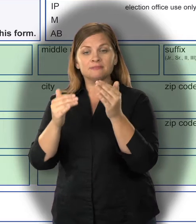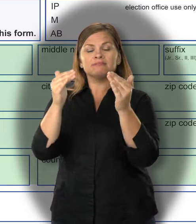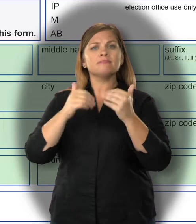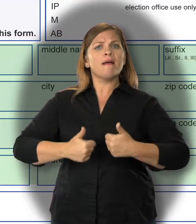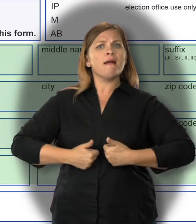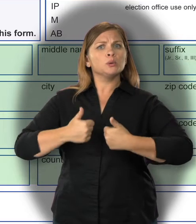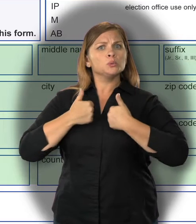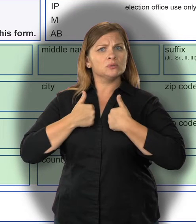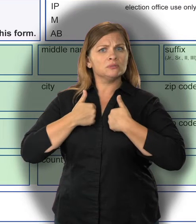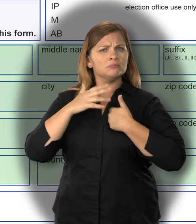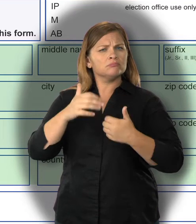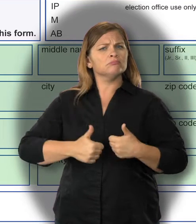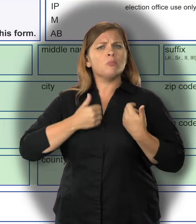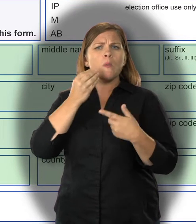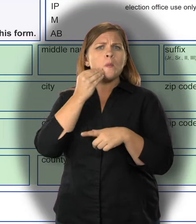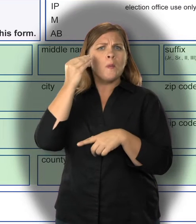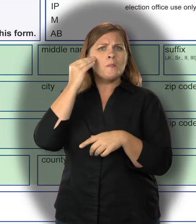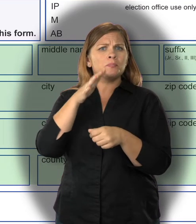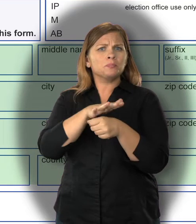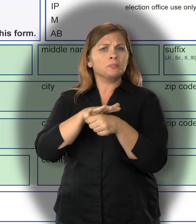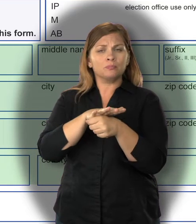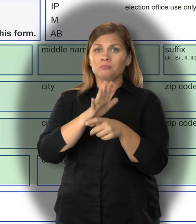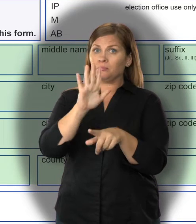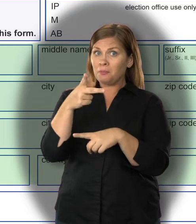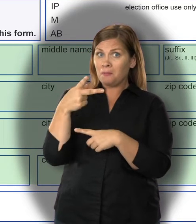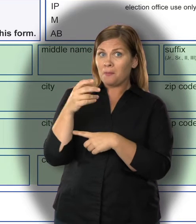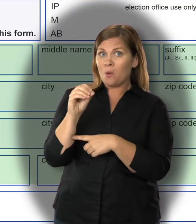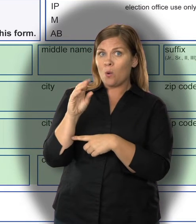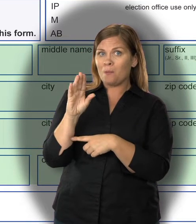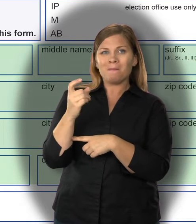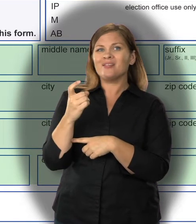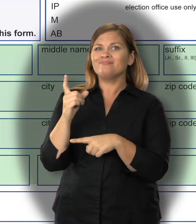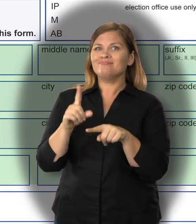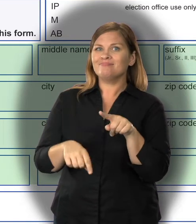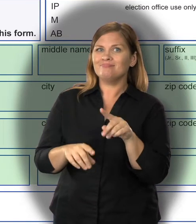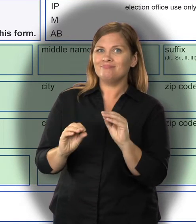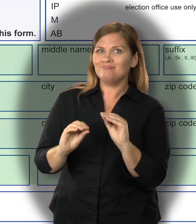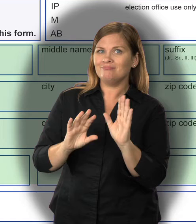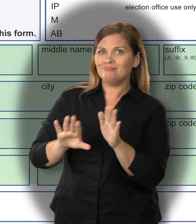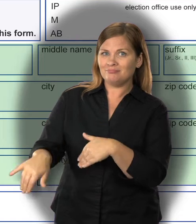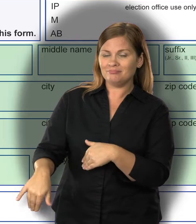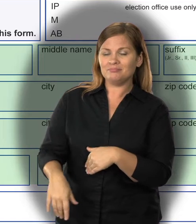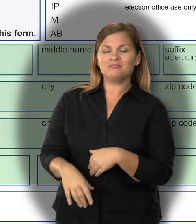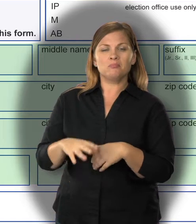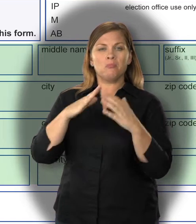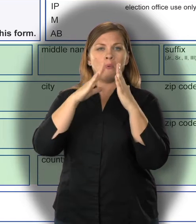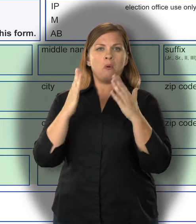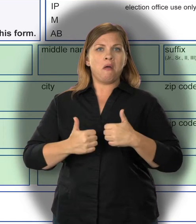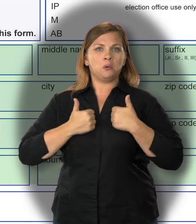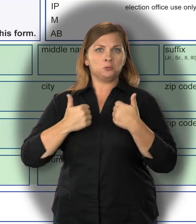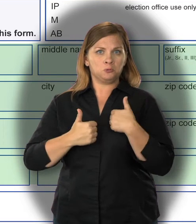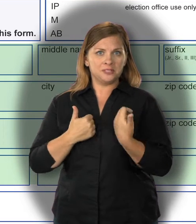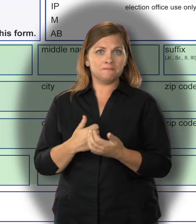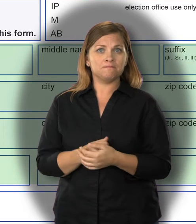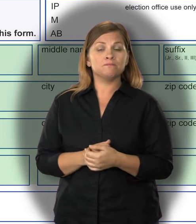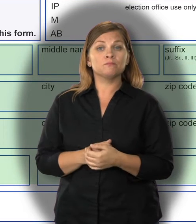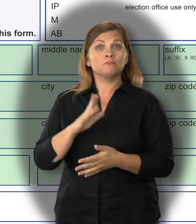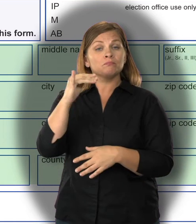Your full name, your address where you live (not a PO Box),